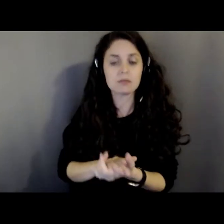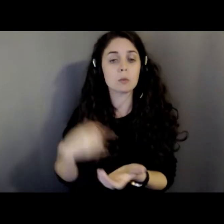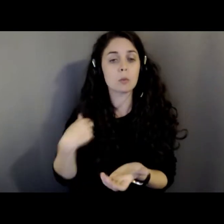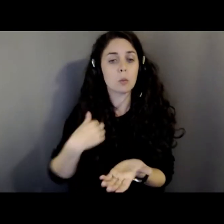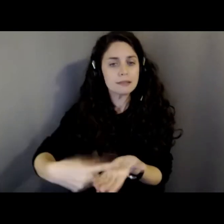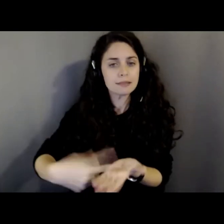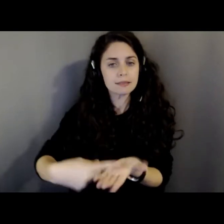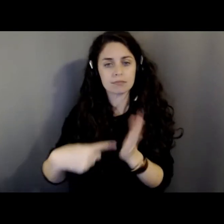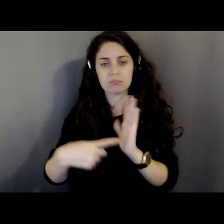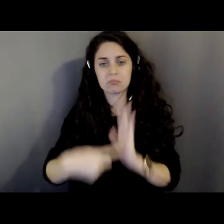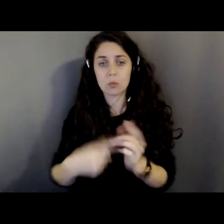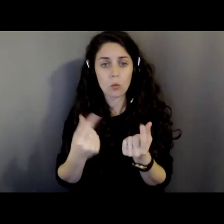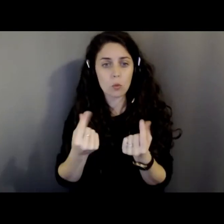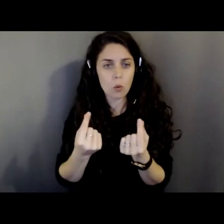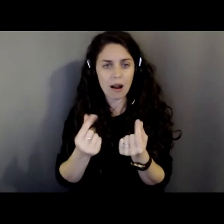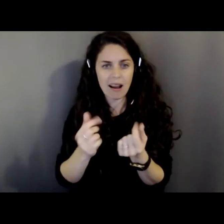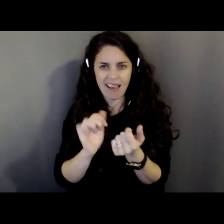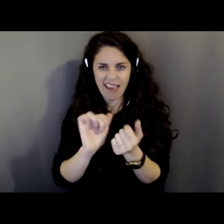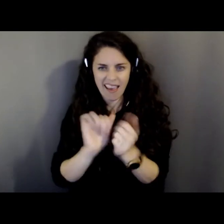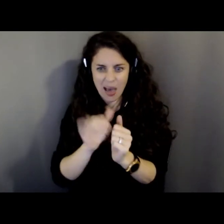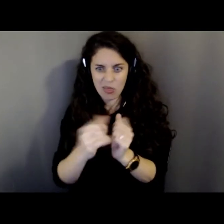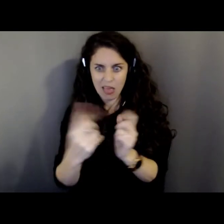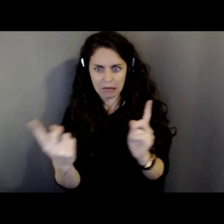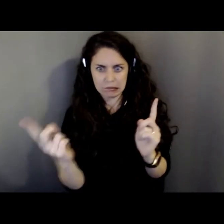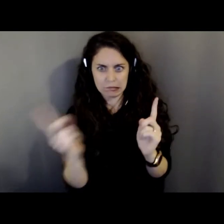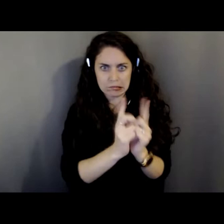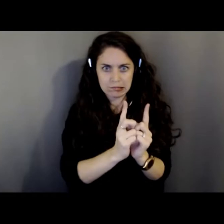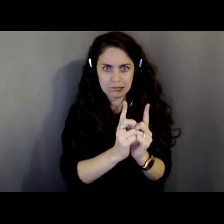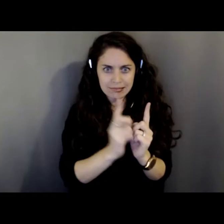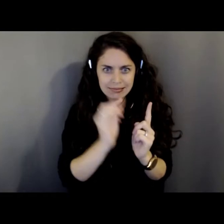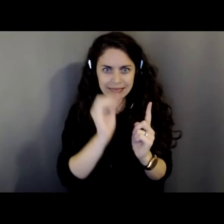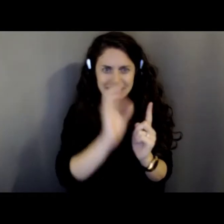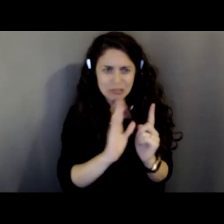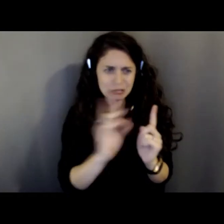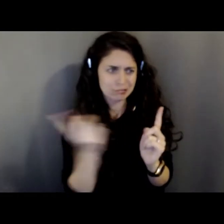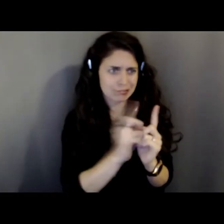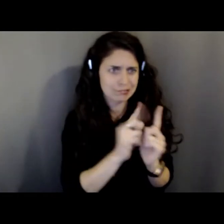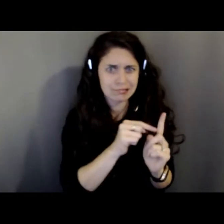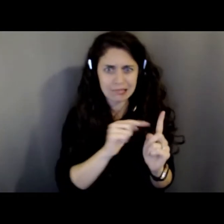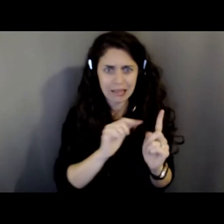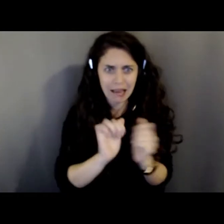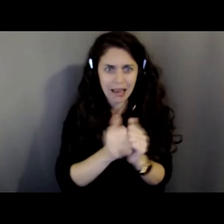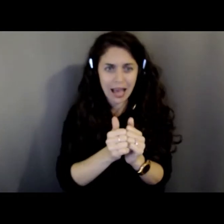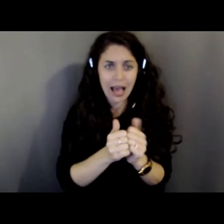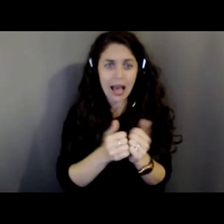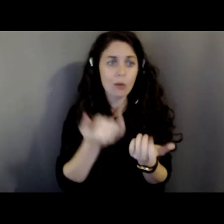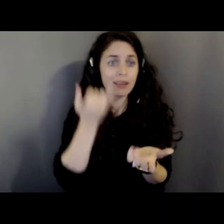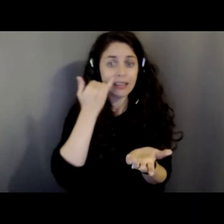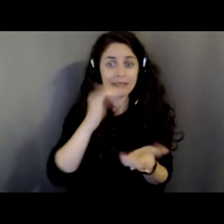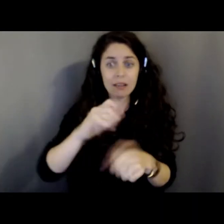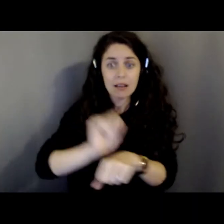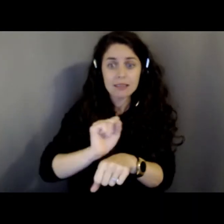do you approach a teacher if you need extra time on an assignment or extra time to get in between